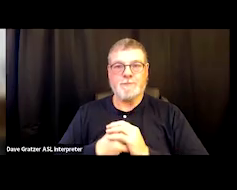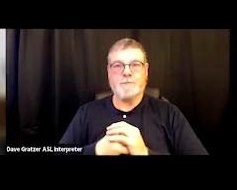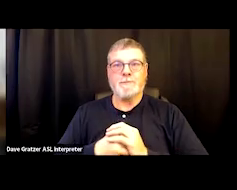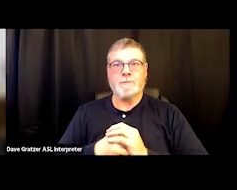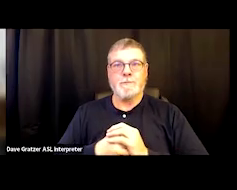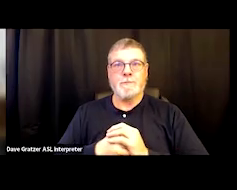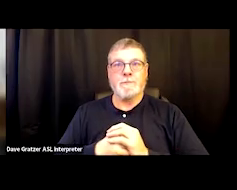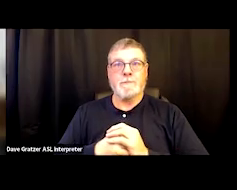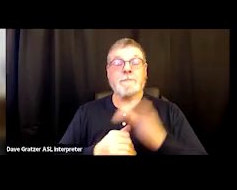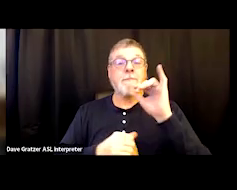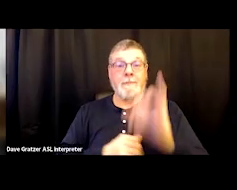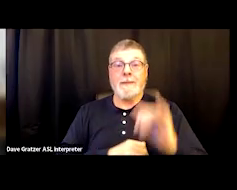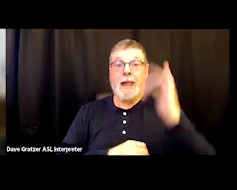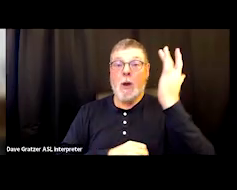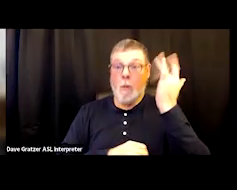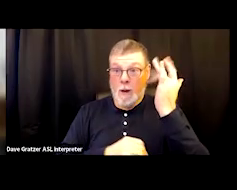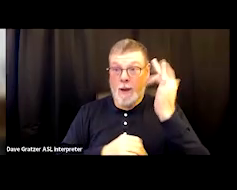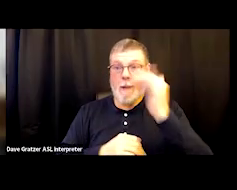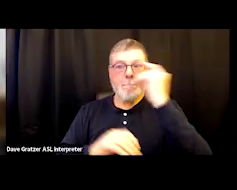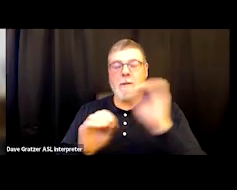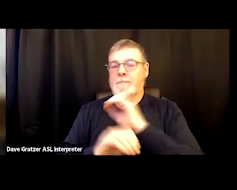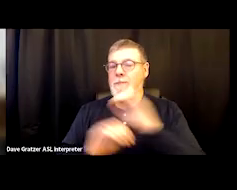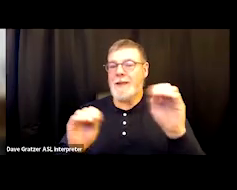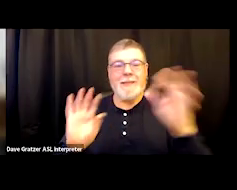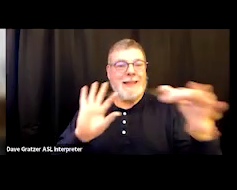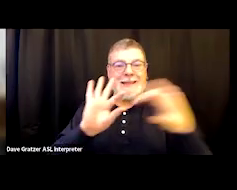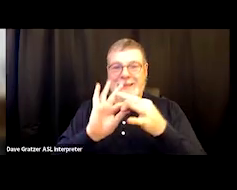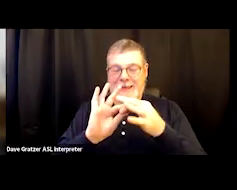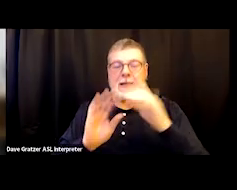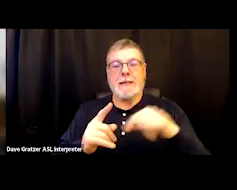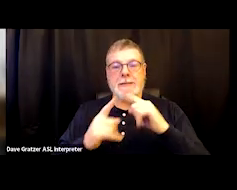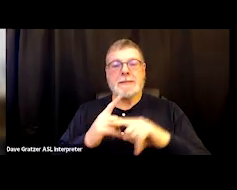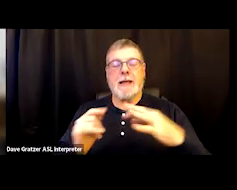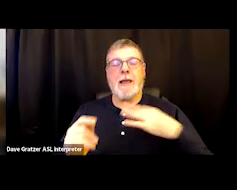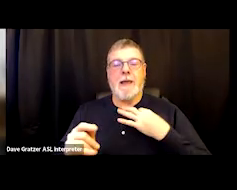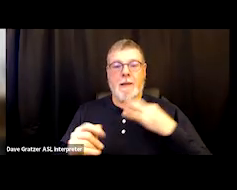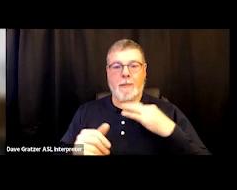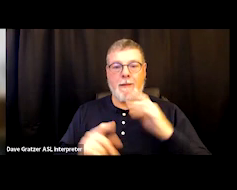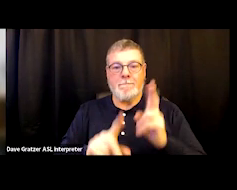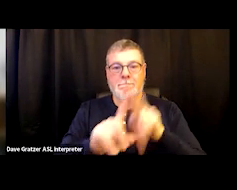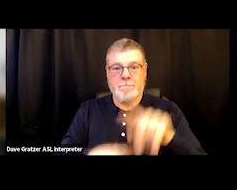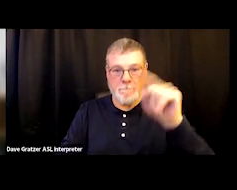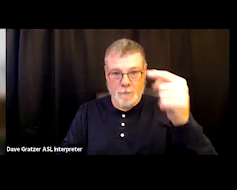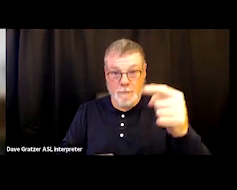That is because there will be nothing to link it to, unless an application is filed. If you sent this form to SSA